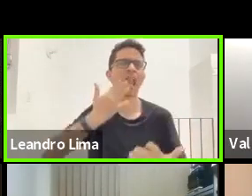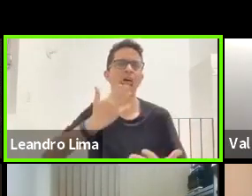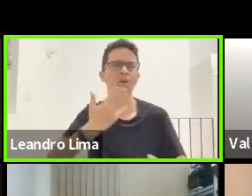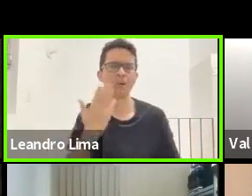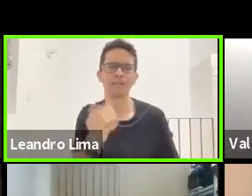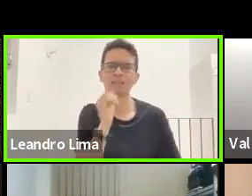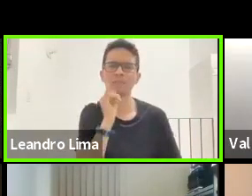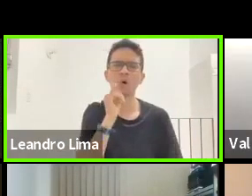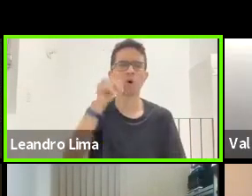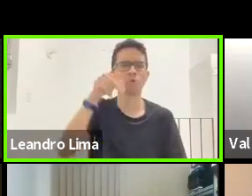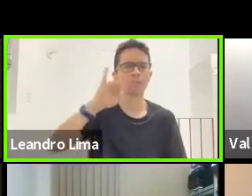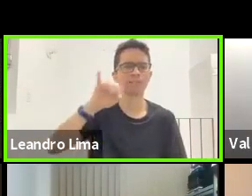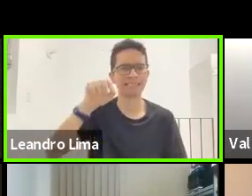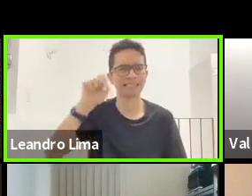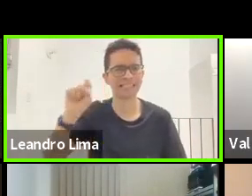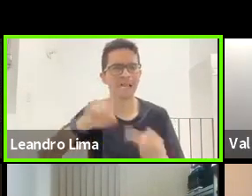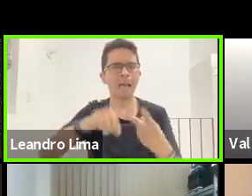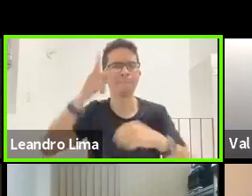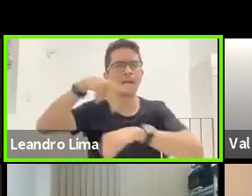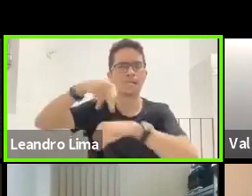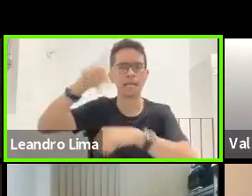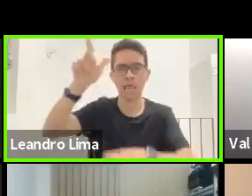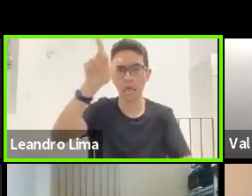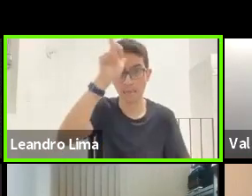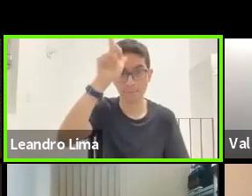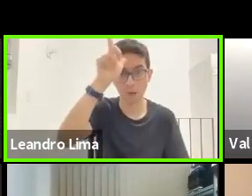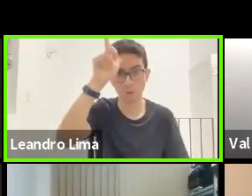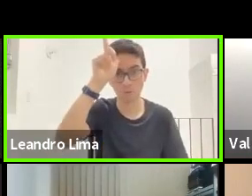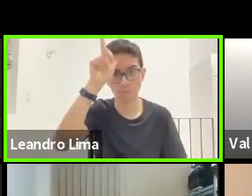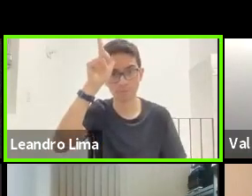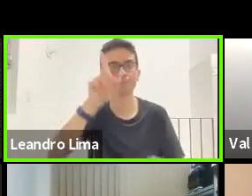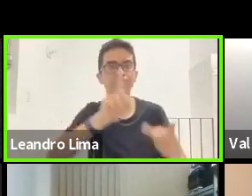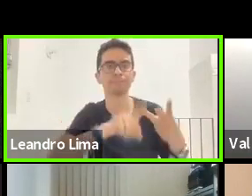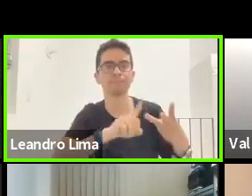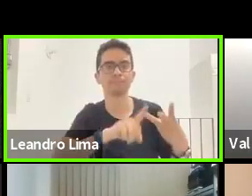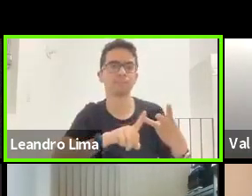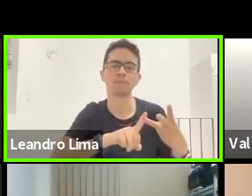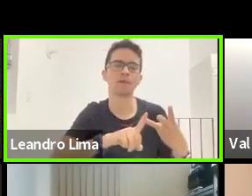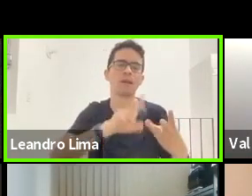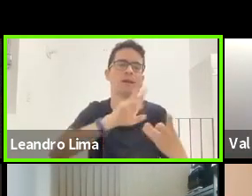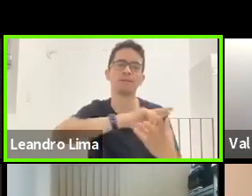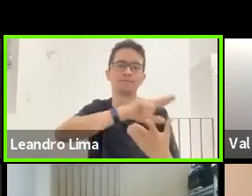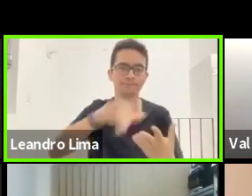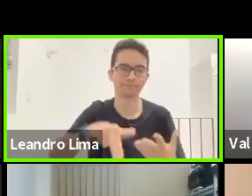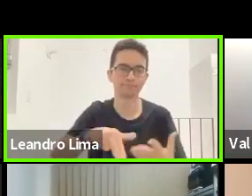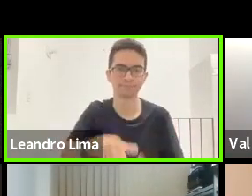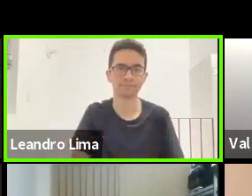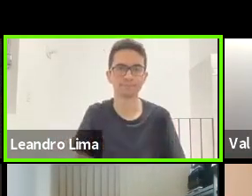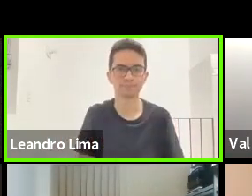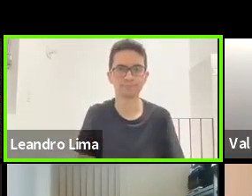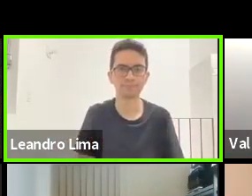and Norwegian and German and. Gaelic, and from Gaelic, and from south of there. house